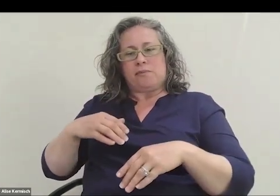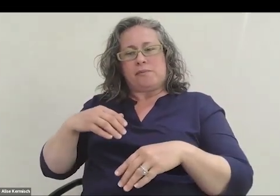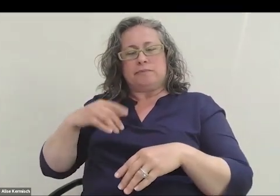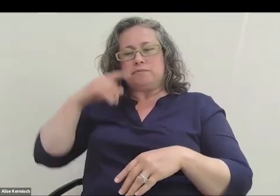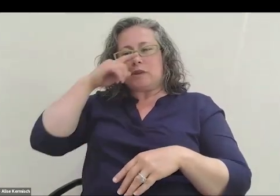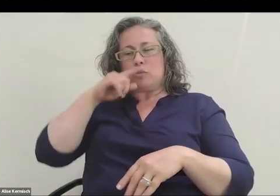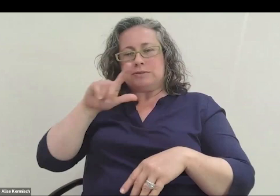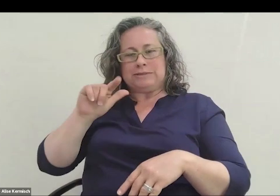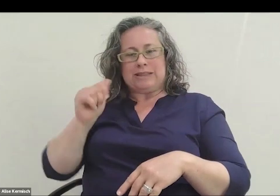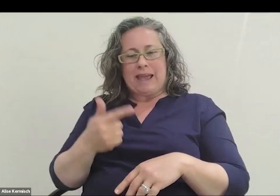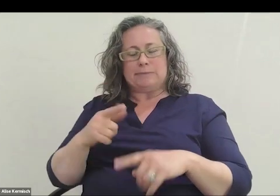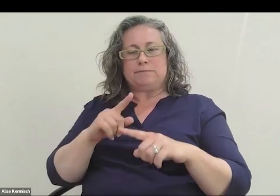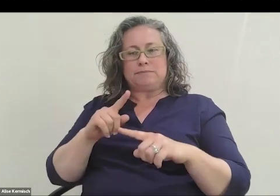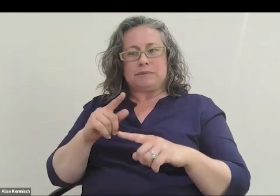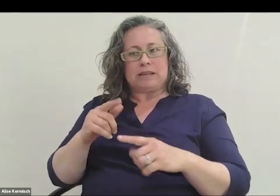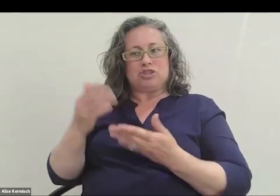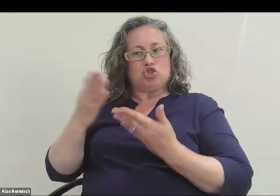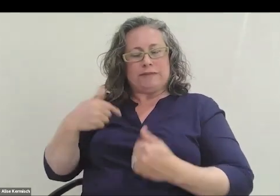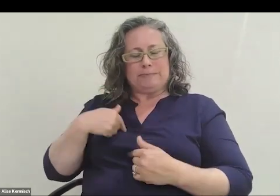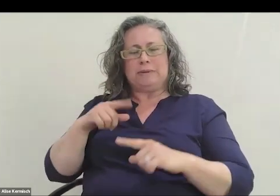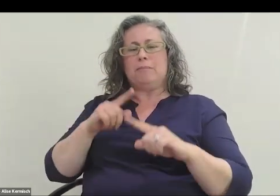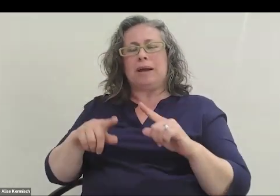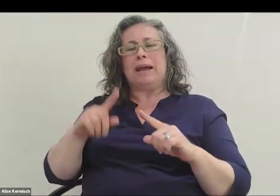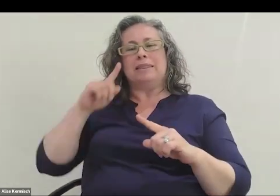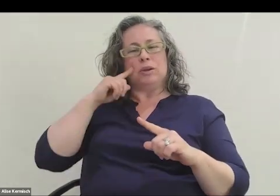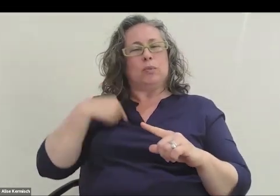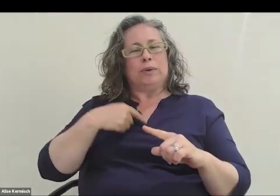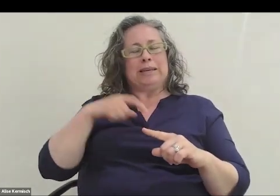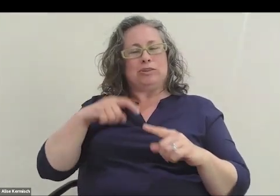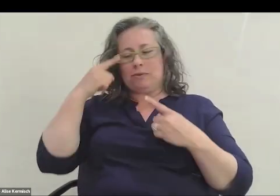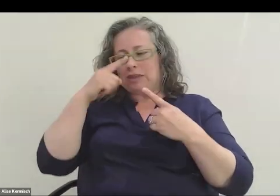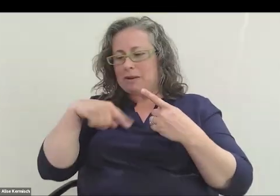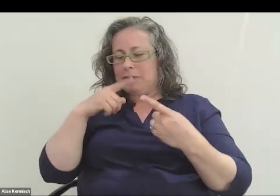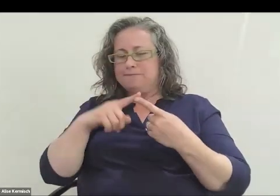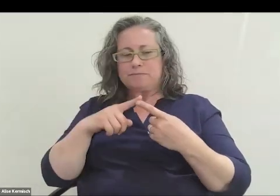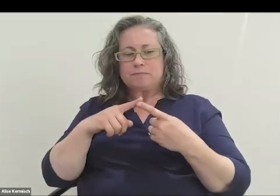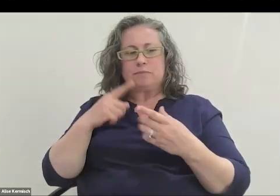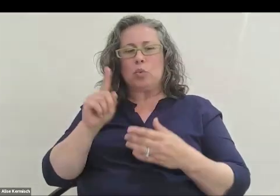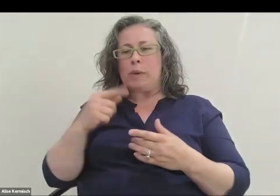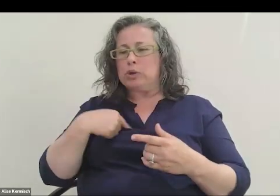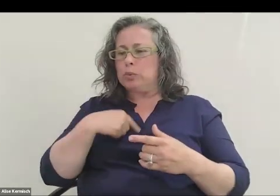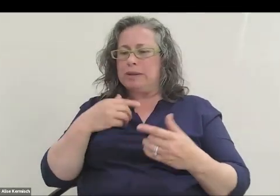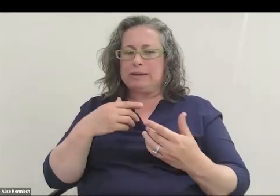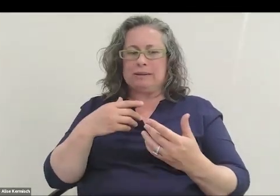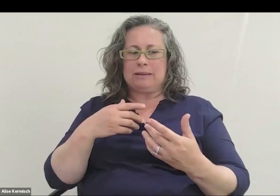about the surfaces we exist in ends up being really important if you're a leg amputee.